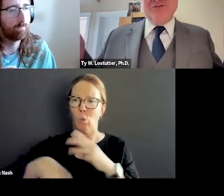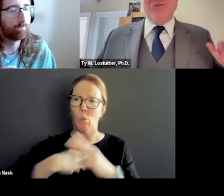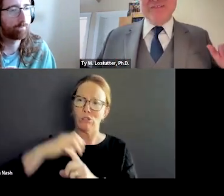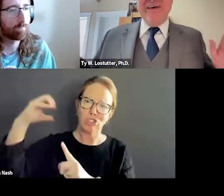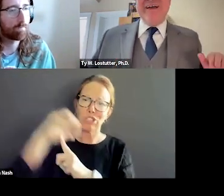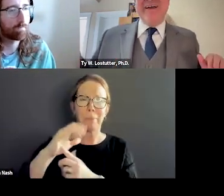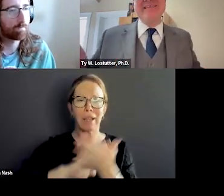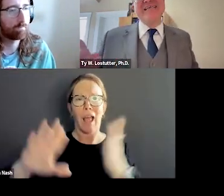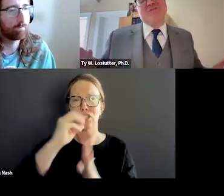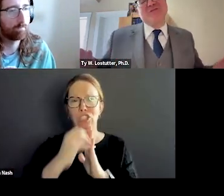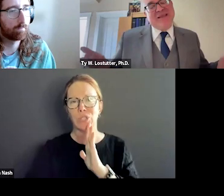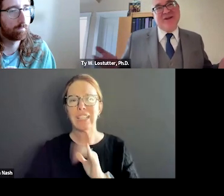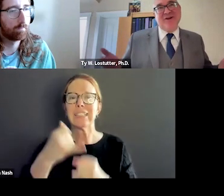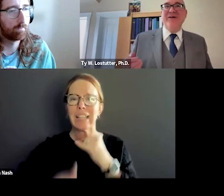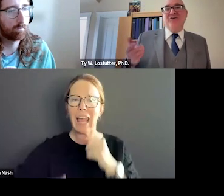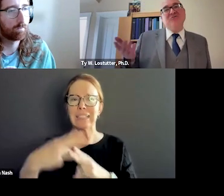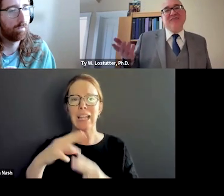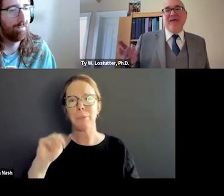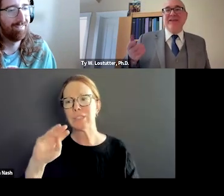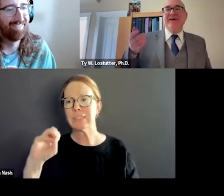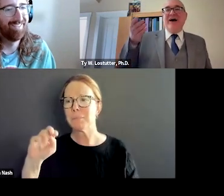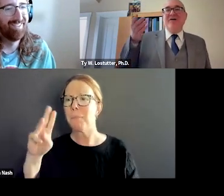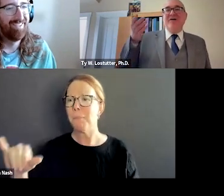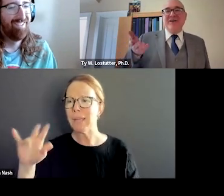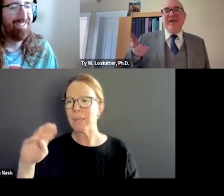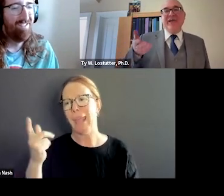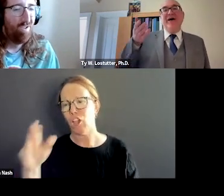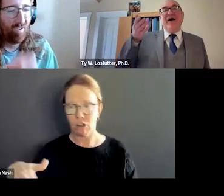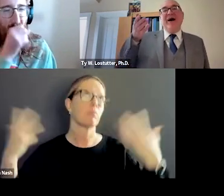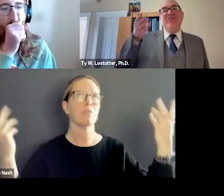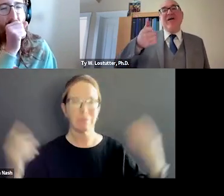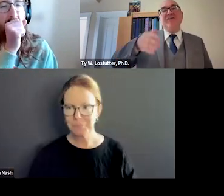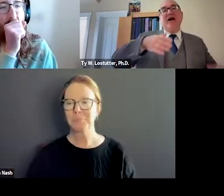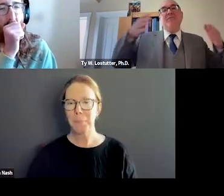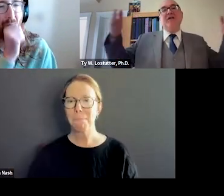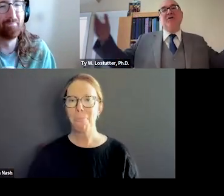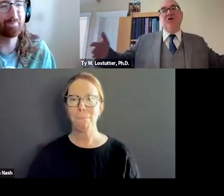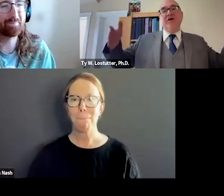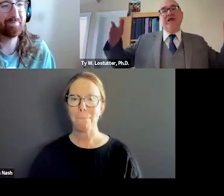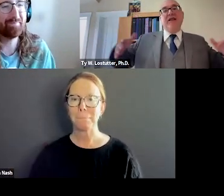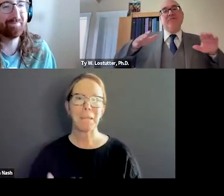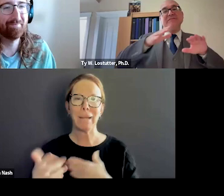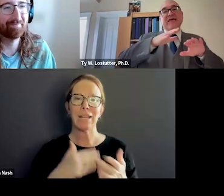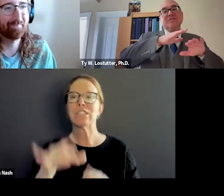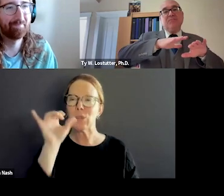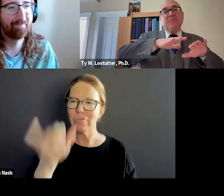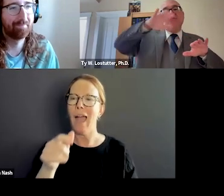student was his last name was moneymaker, who didn't love that. But anyway, that phenomenon occurred, and I will say there was a blip.